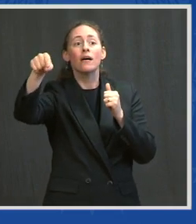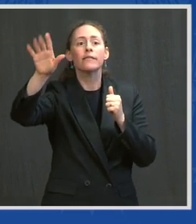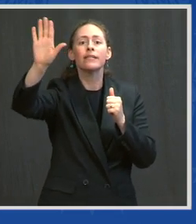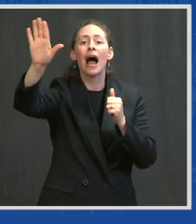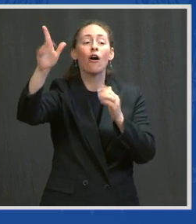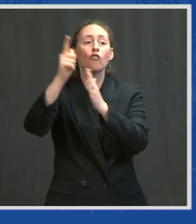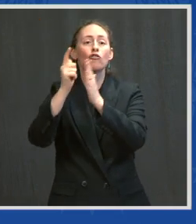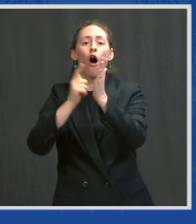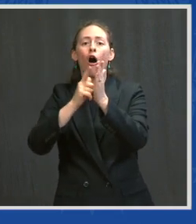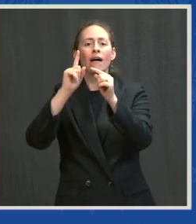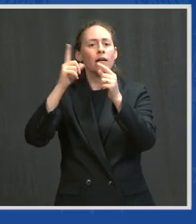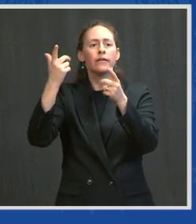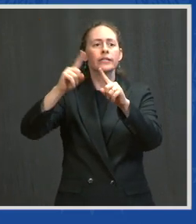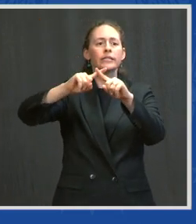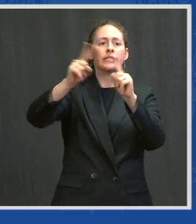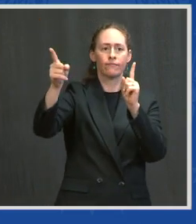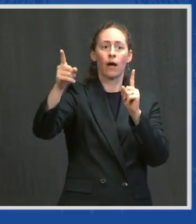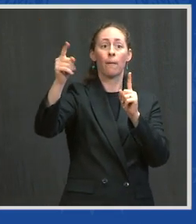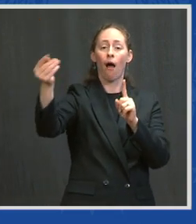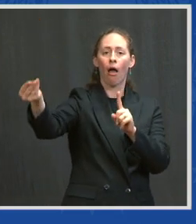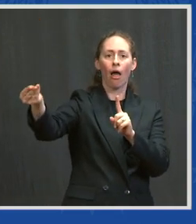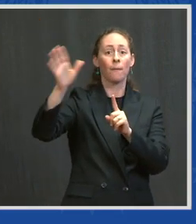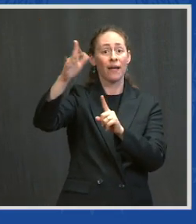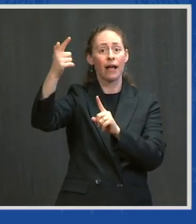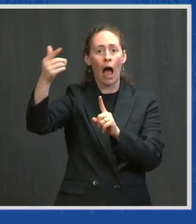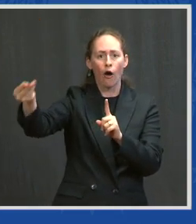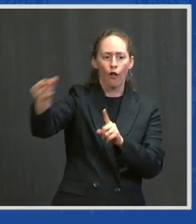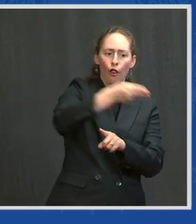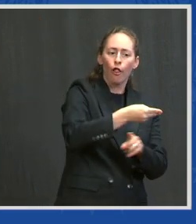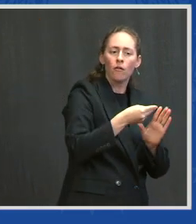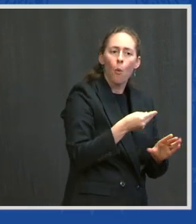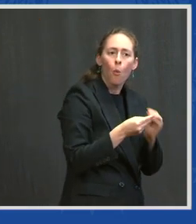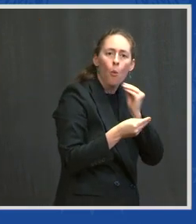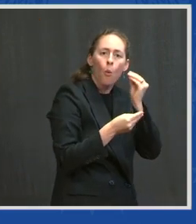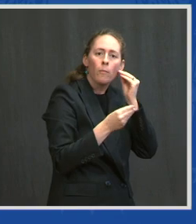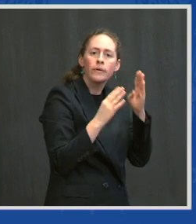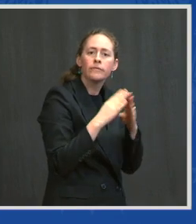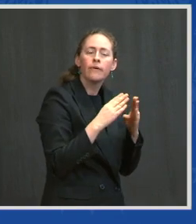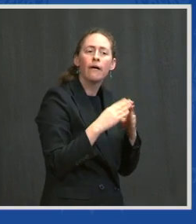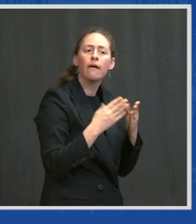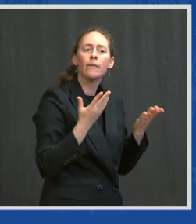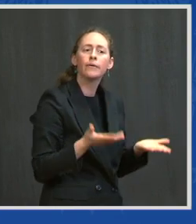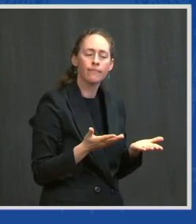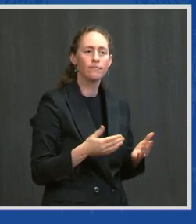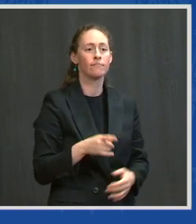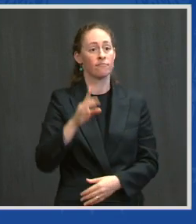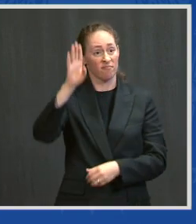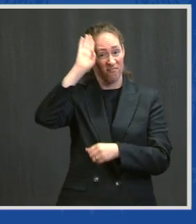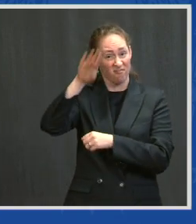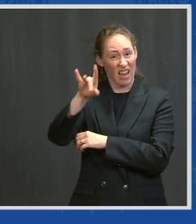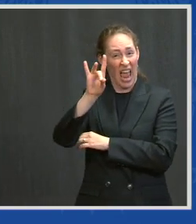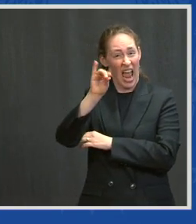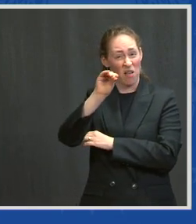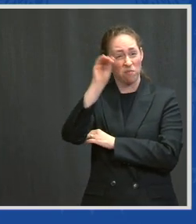Mayor Scott says that 80 percent of the guns in Baltimore were acquired outside the city -- outside the city.